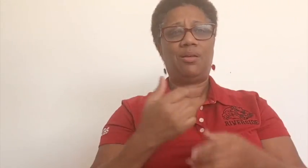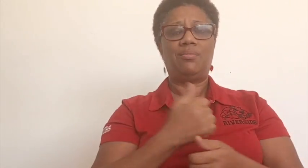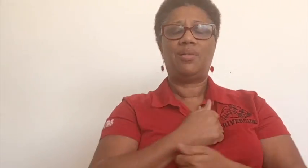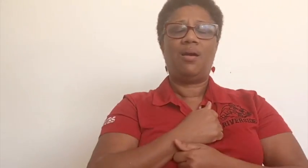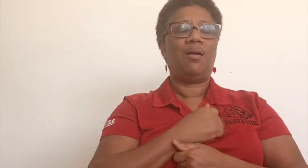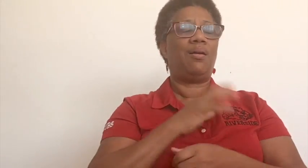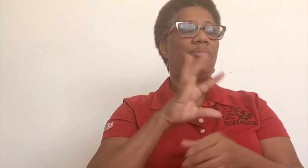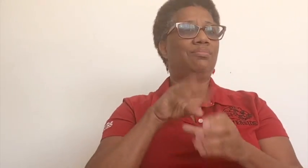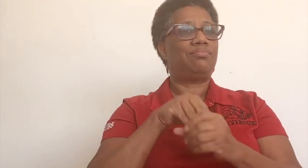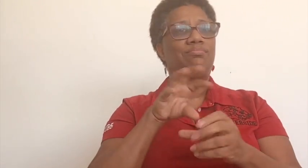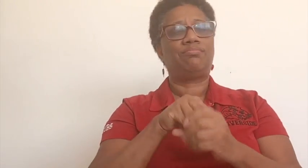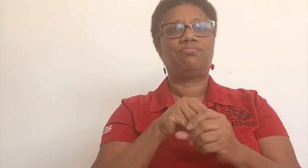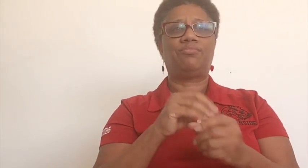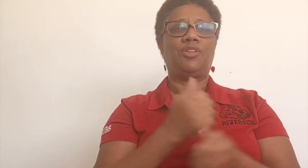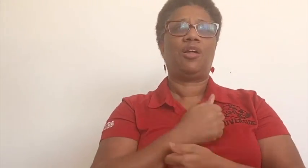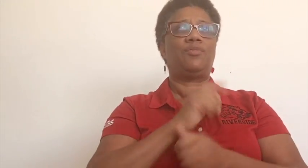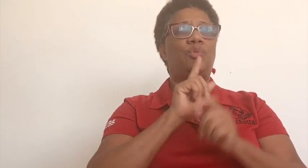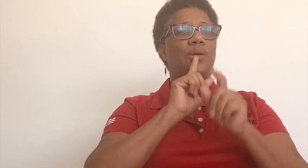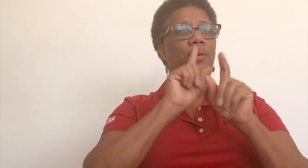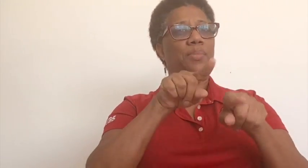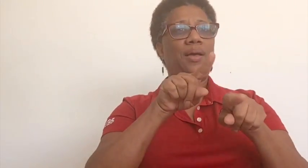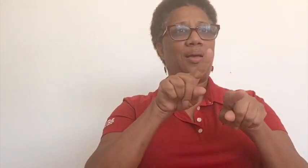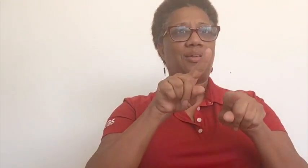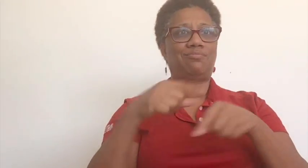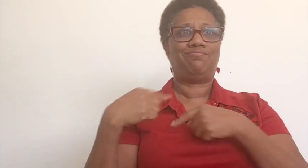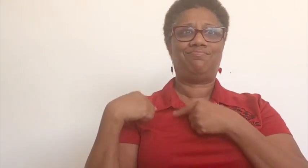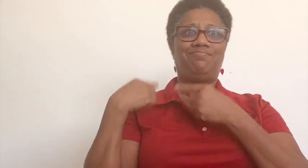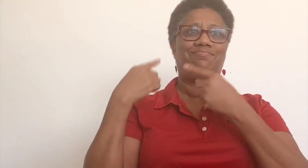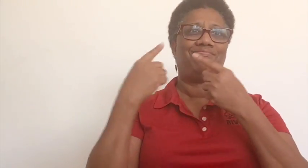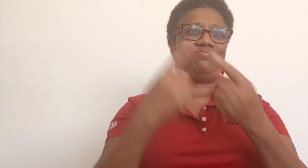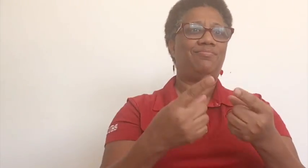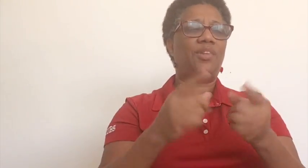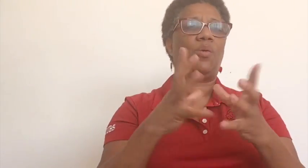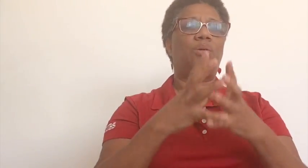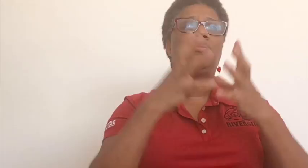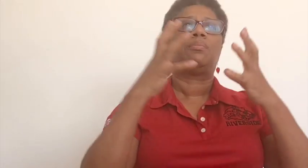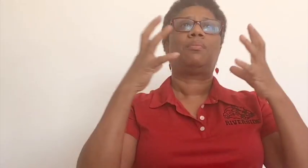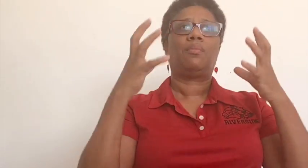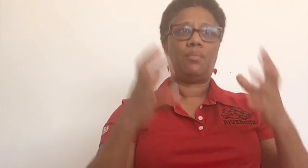communication. As a result really improved. This student loves to